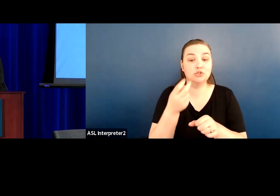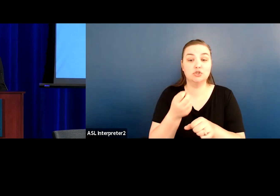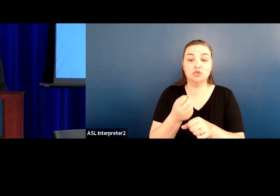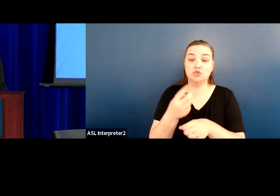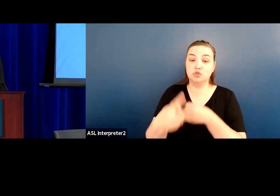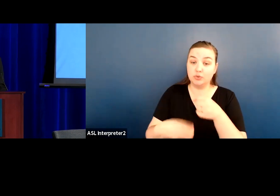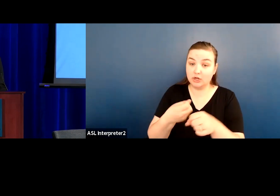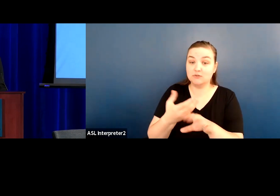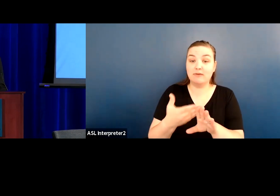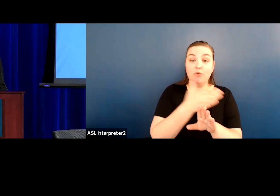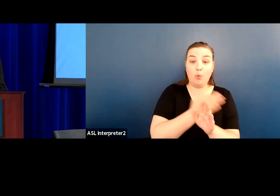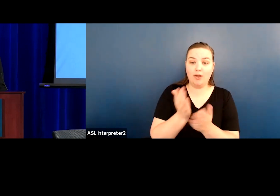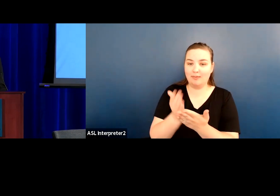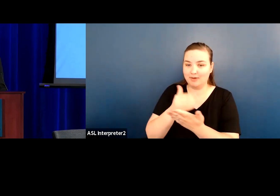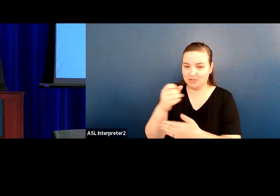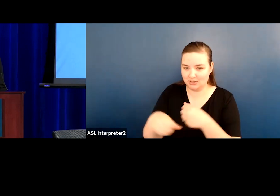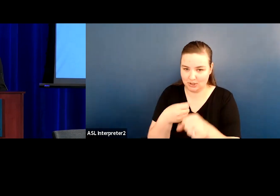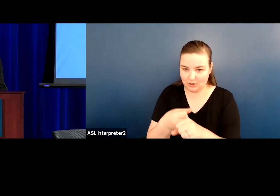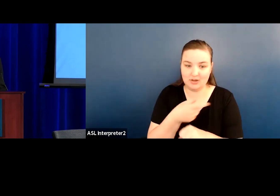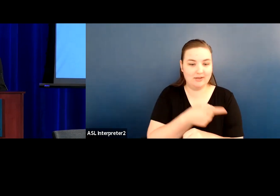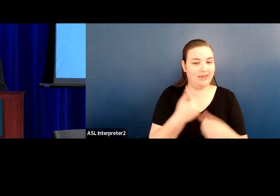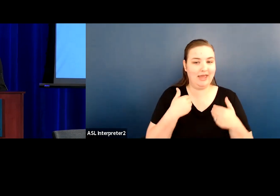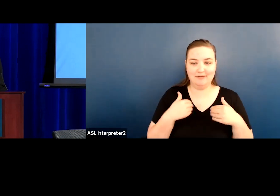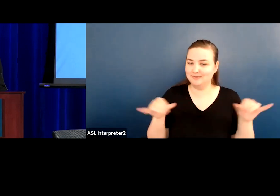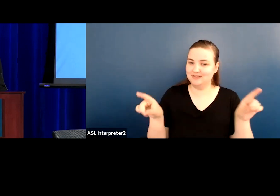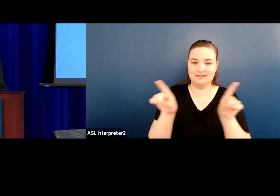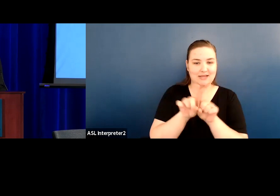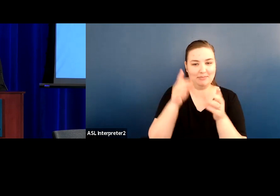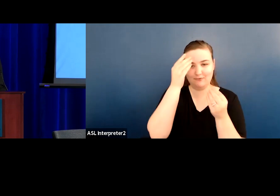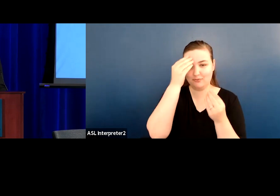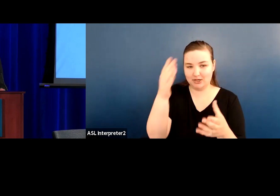they use the same information that we have currently in our internal OA tool system.